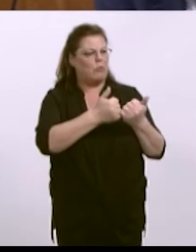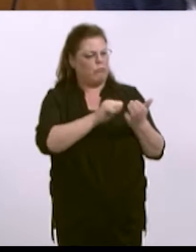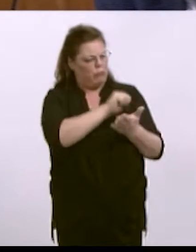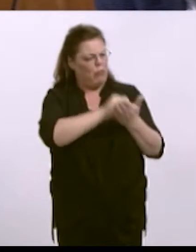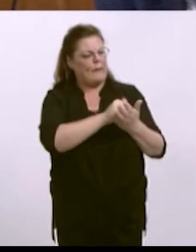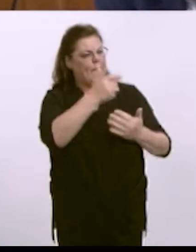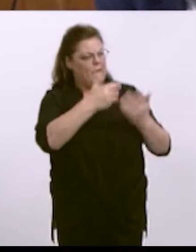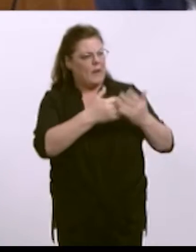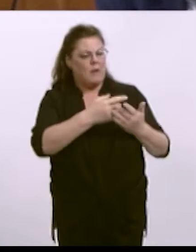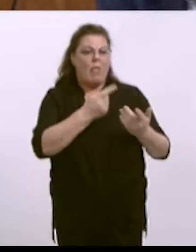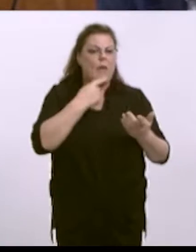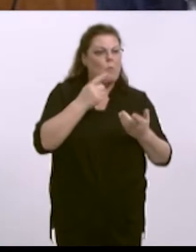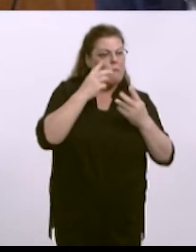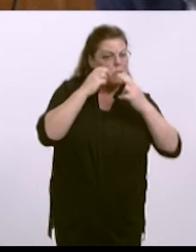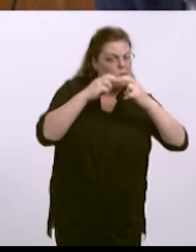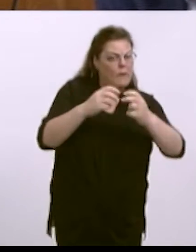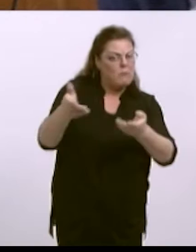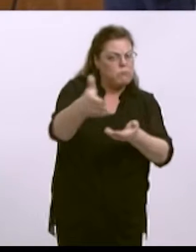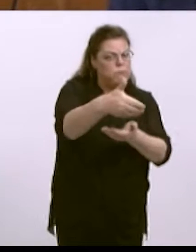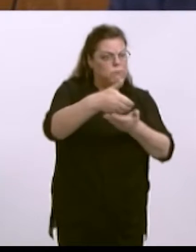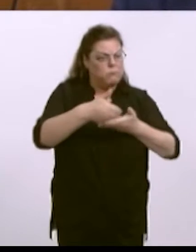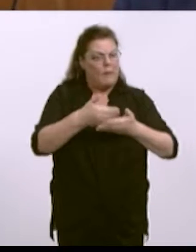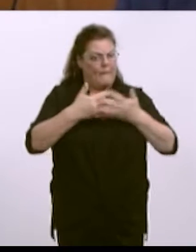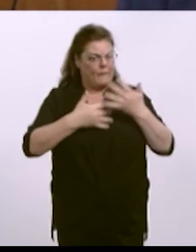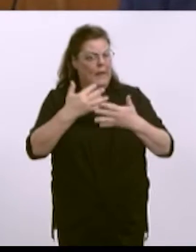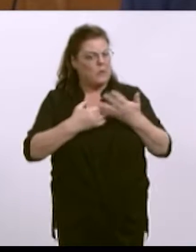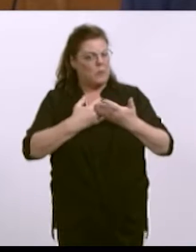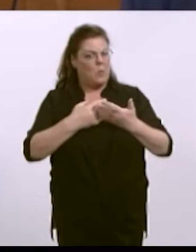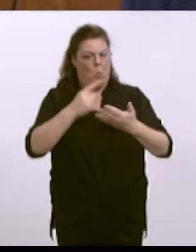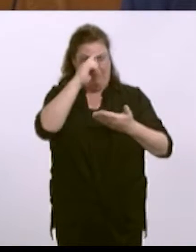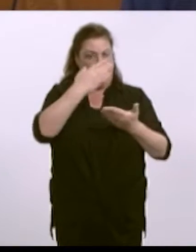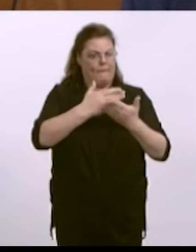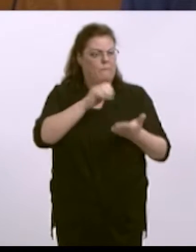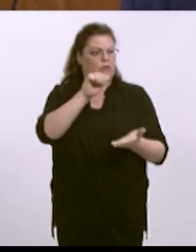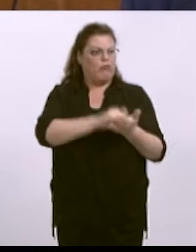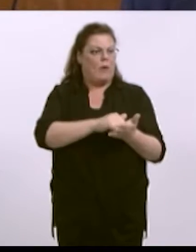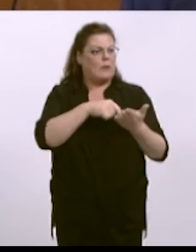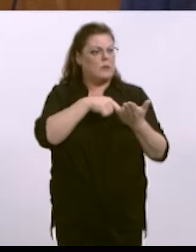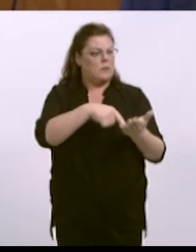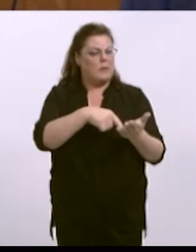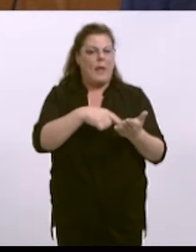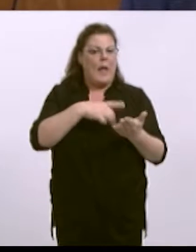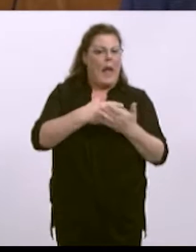to us as a result of work that we commissioned, and those figures we believe are correct in terms of the money that will be needed to implement the policy.